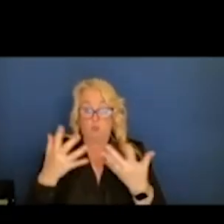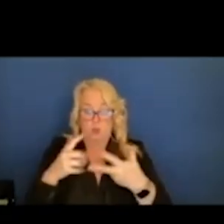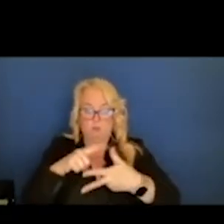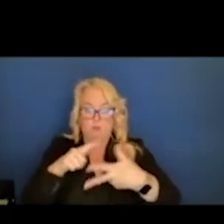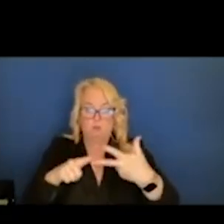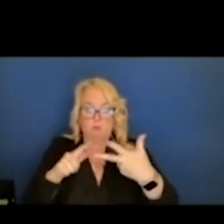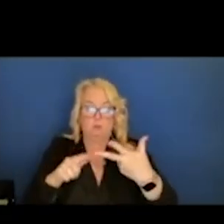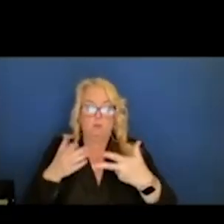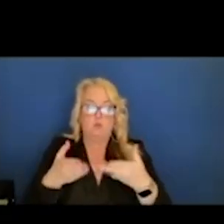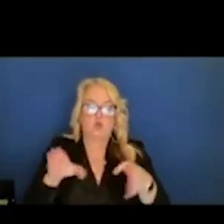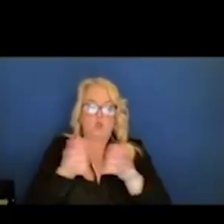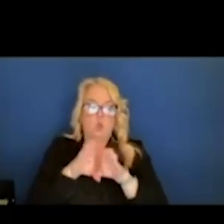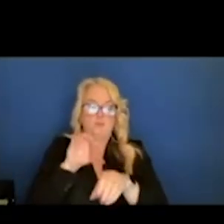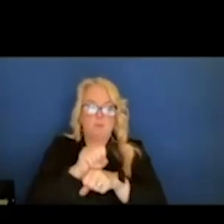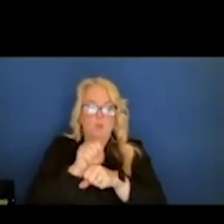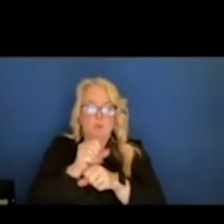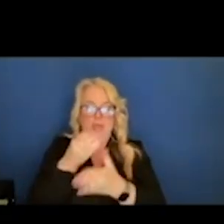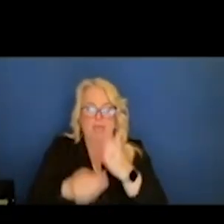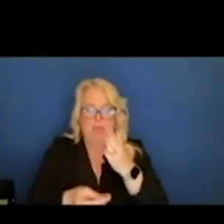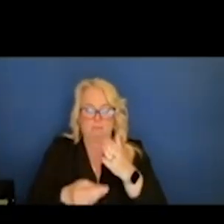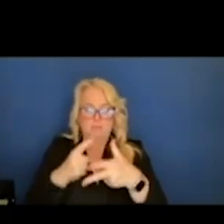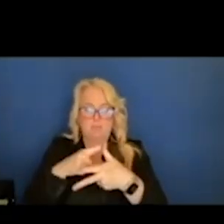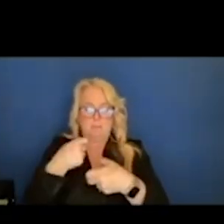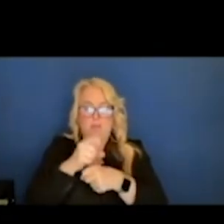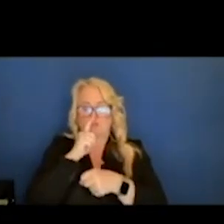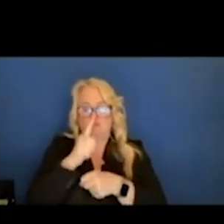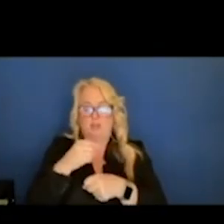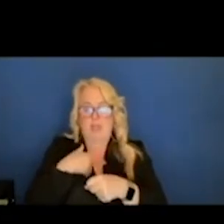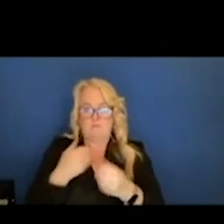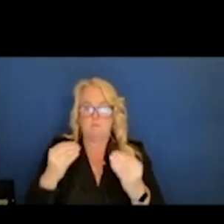Close employment gaps for individuals with disabilities, ensuring they have greater access